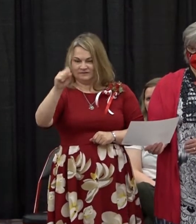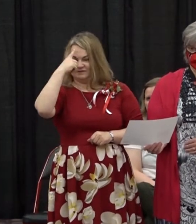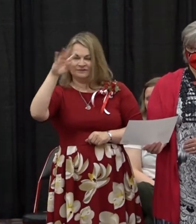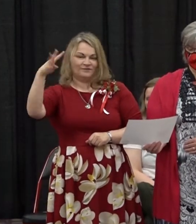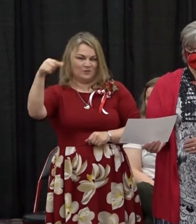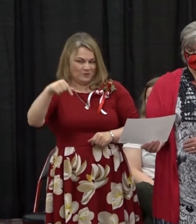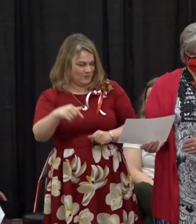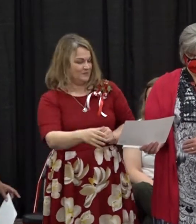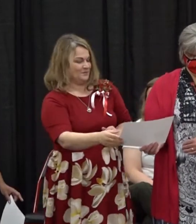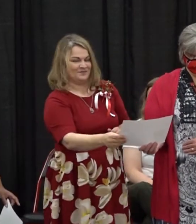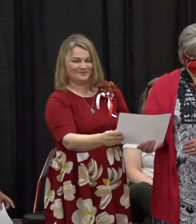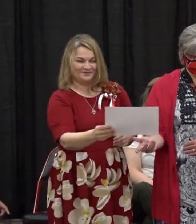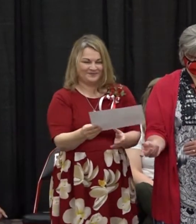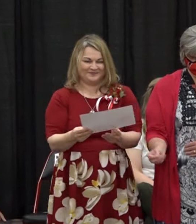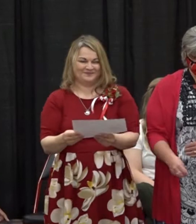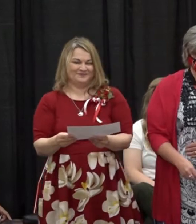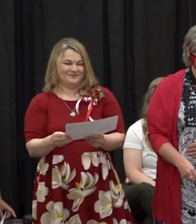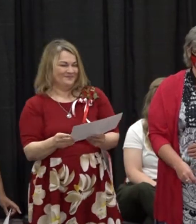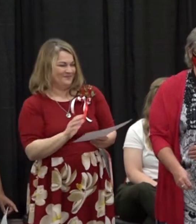Lashay Sanders for fourth quarter.